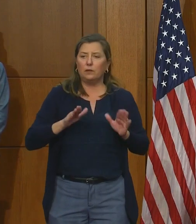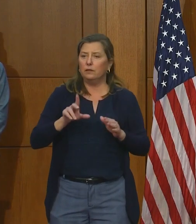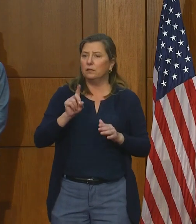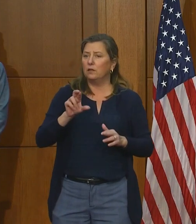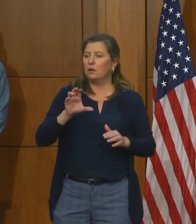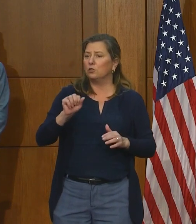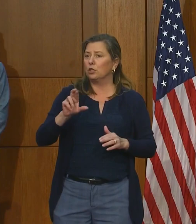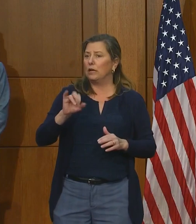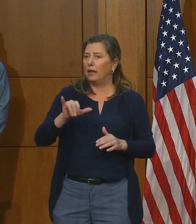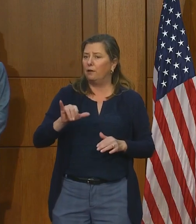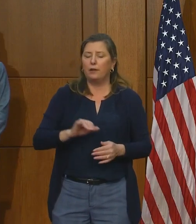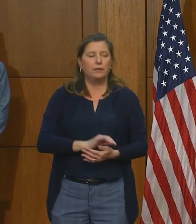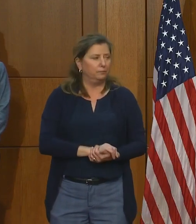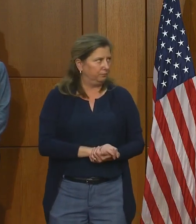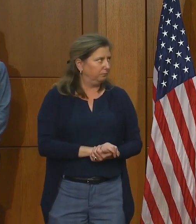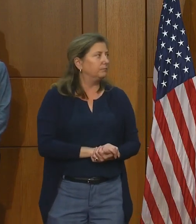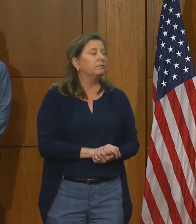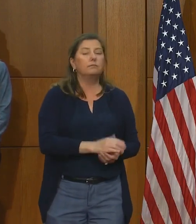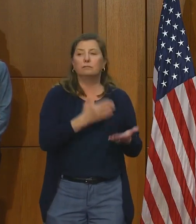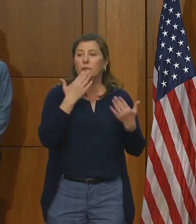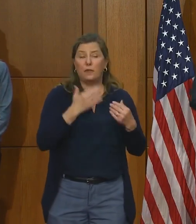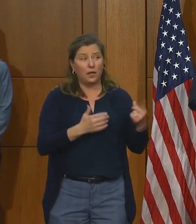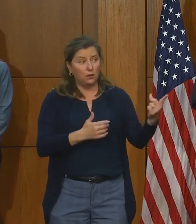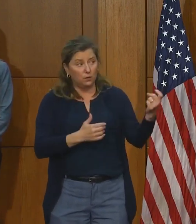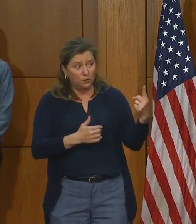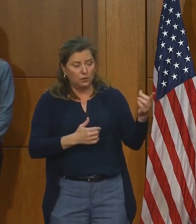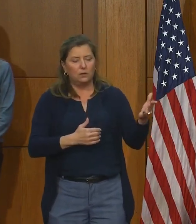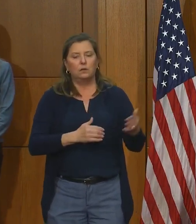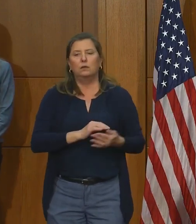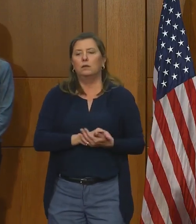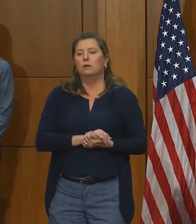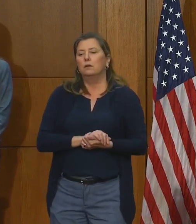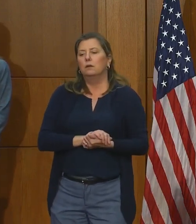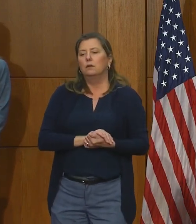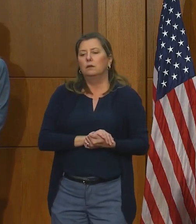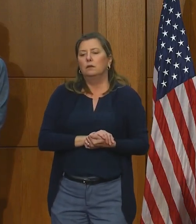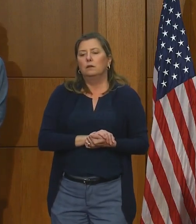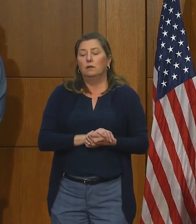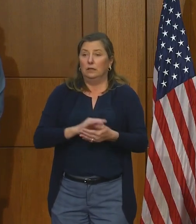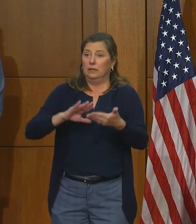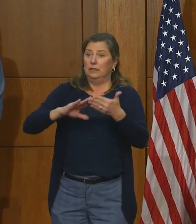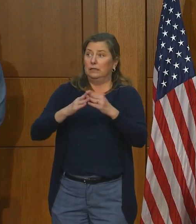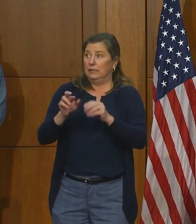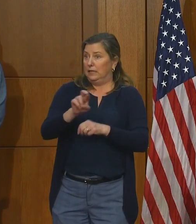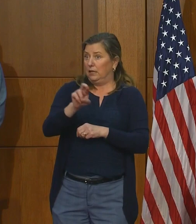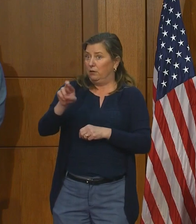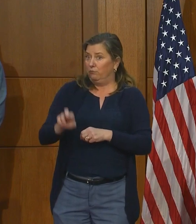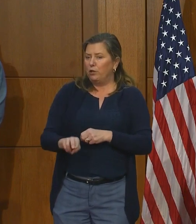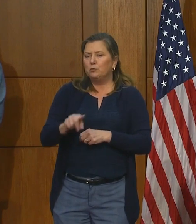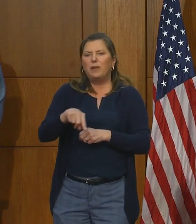COULD SEE. WE INTO FACE ONE THINK OF ANYTHING CHILL OUT OUR